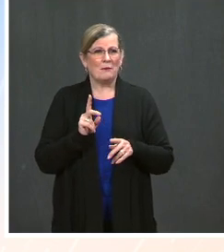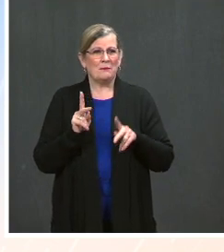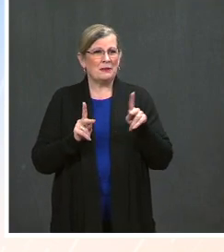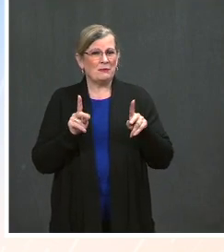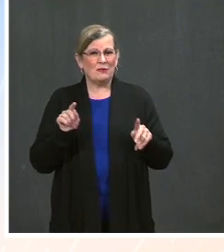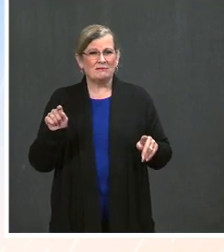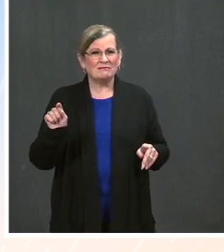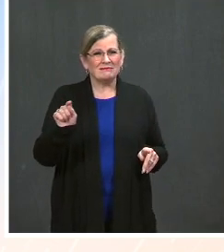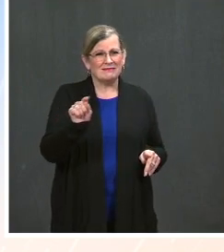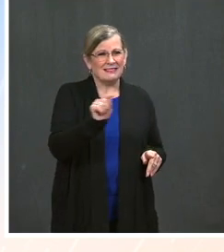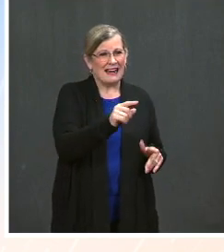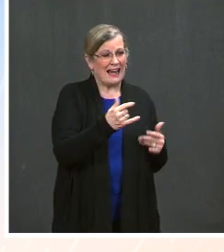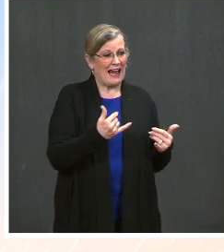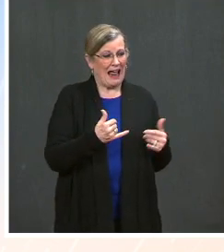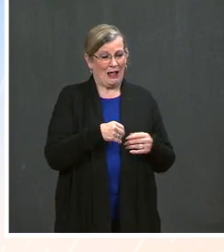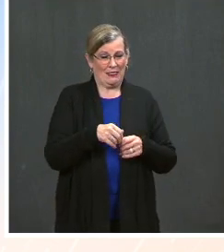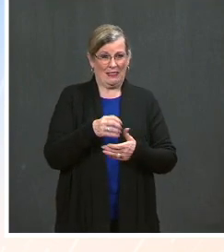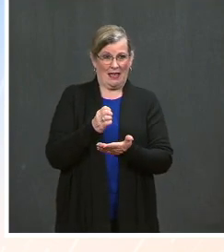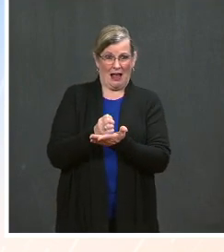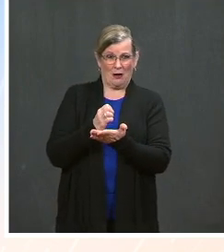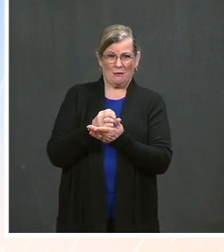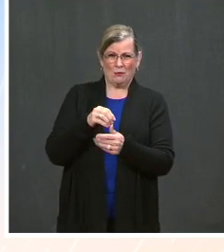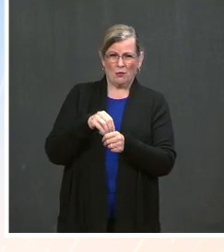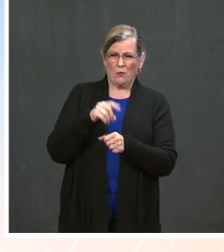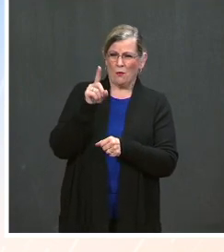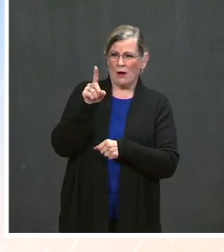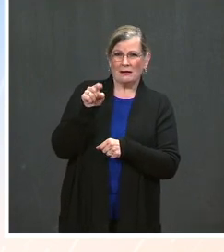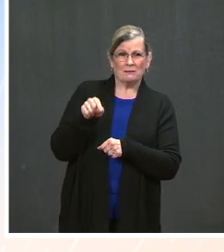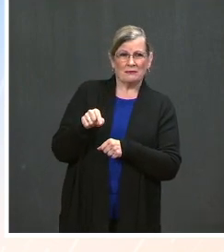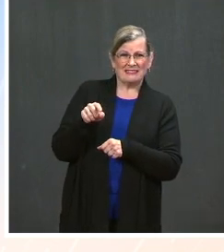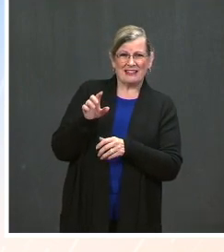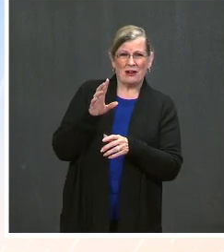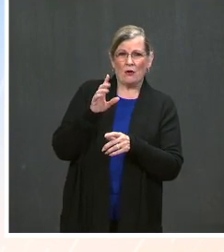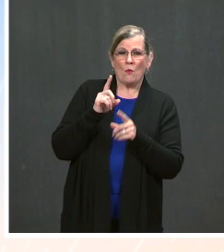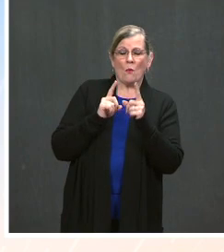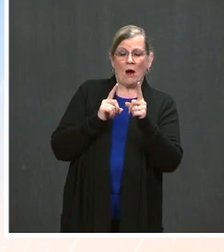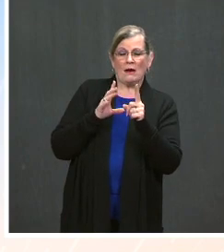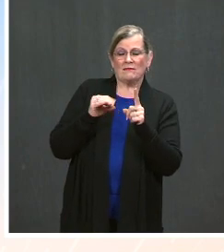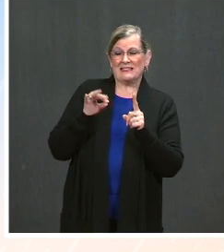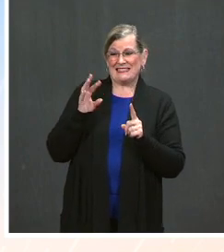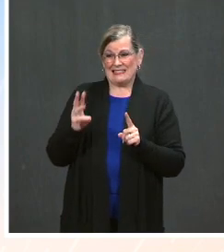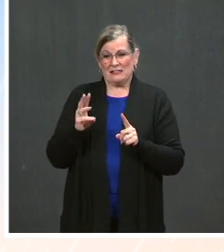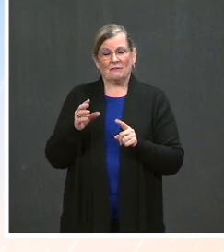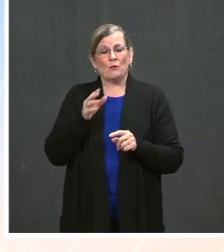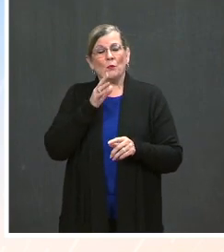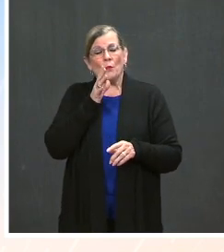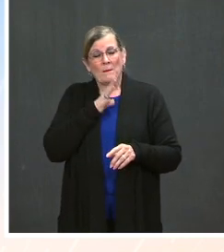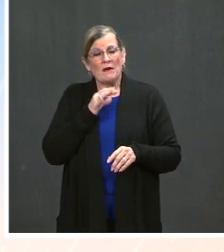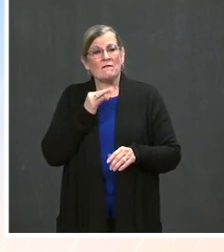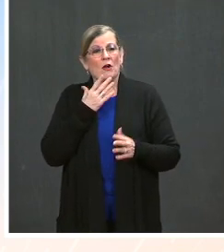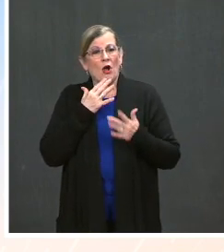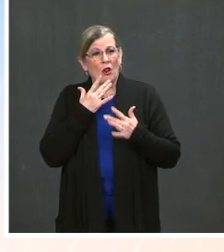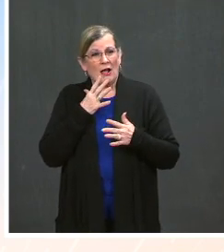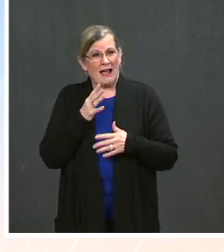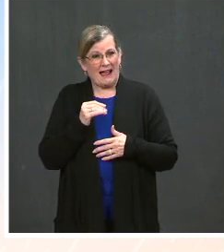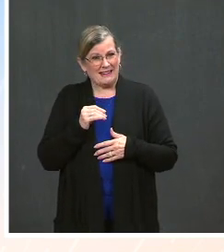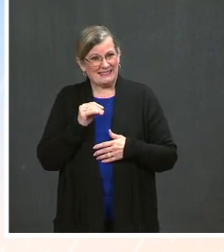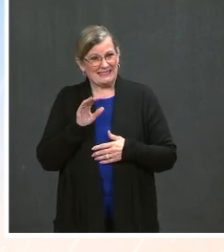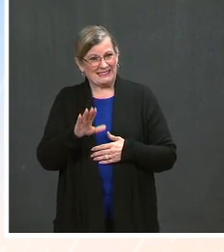We've seen how much our families depend on childcare and seniors care over the last year. Those skilled, compassionate workers need